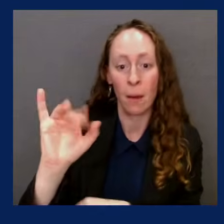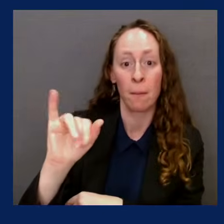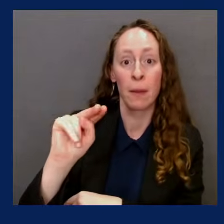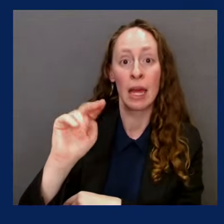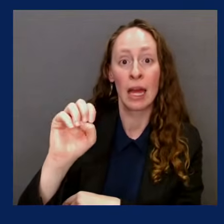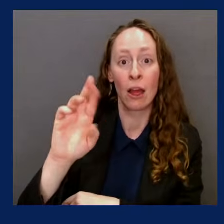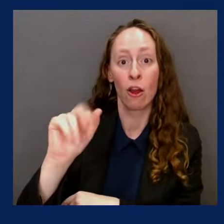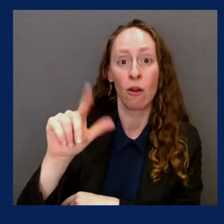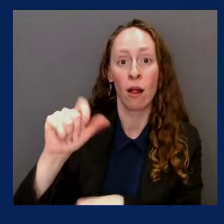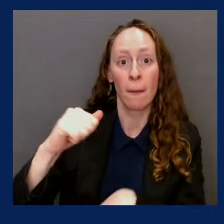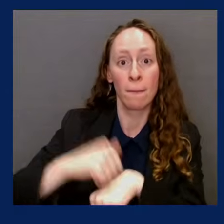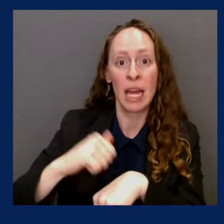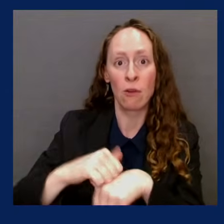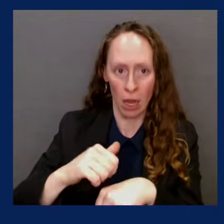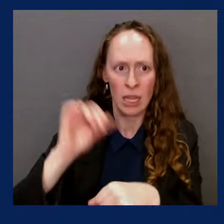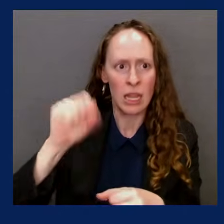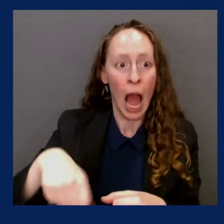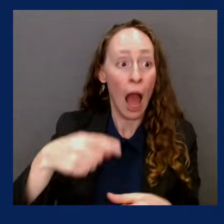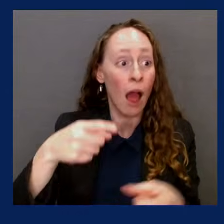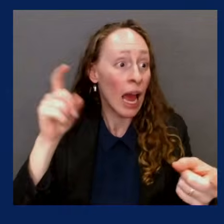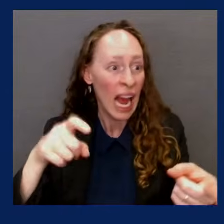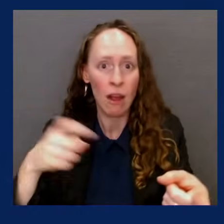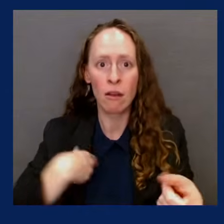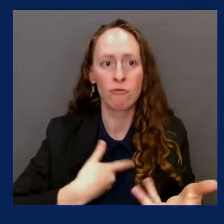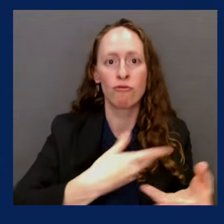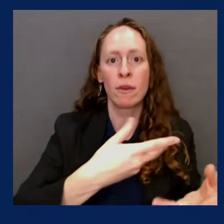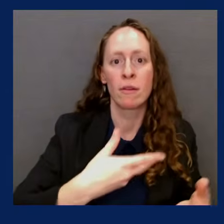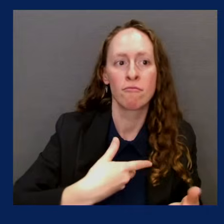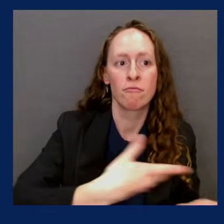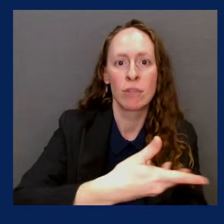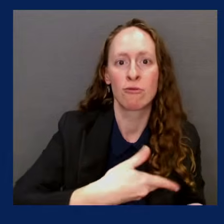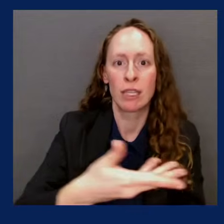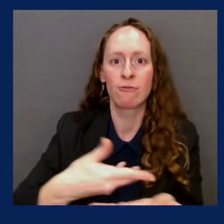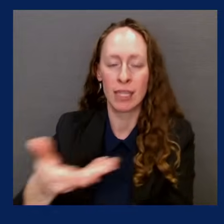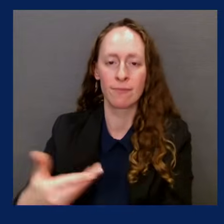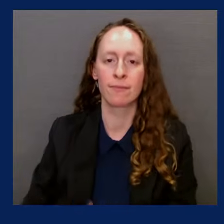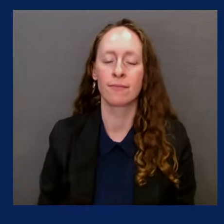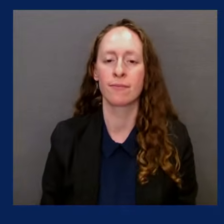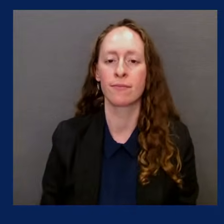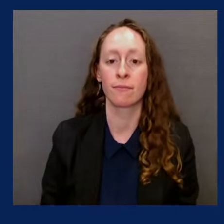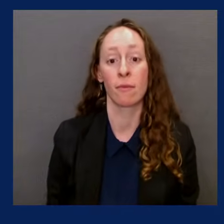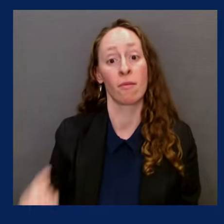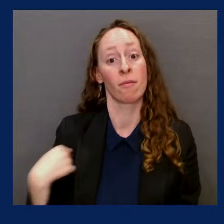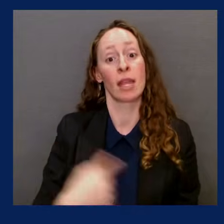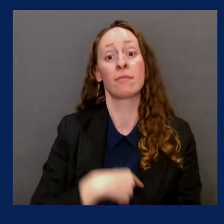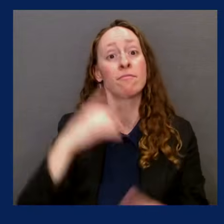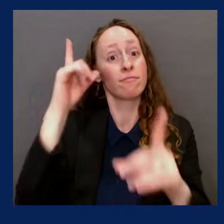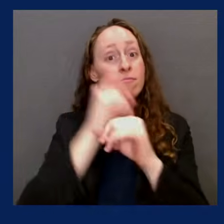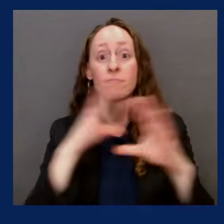including $65 million for a subsea communication cable to boost connectivity in the region.